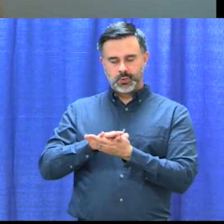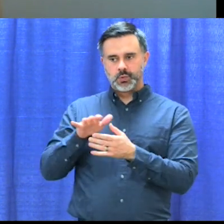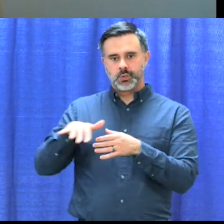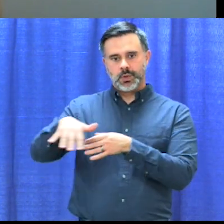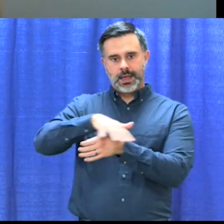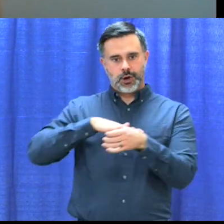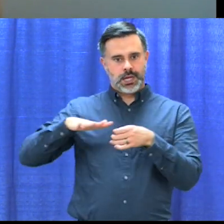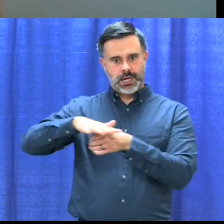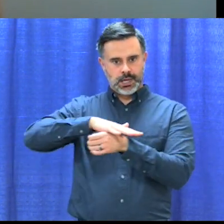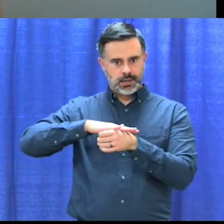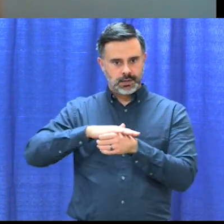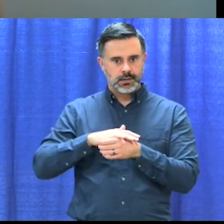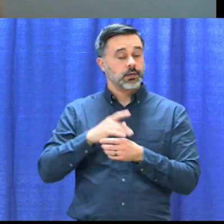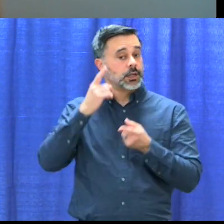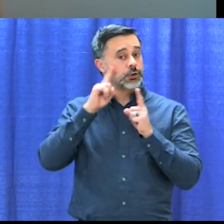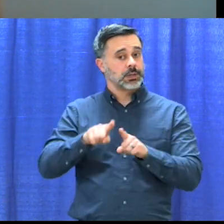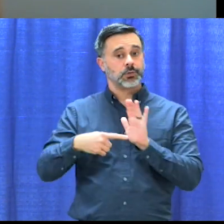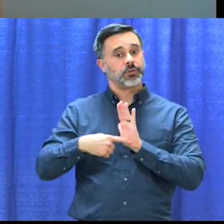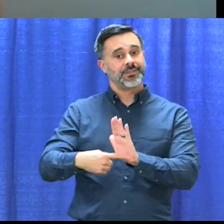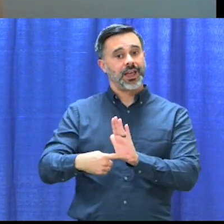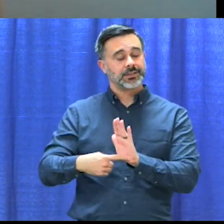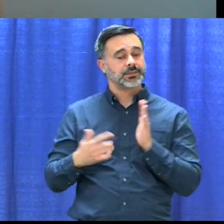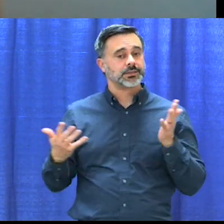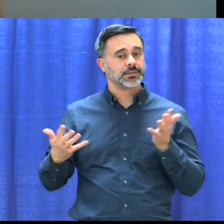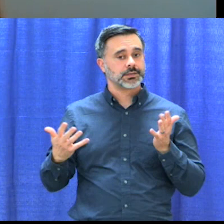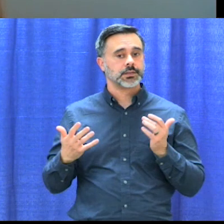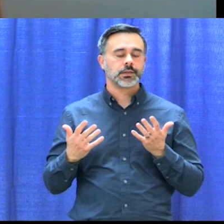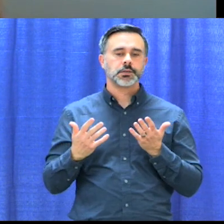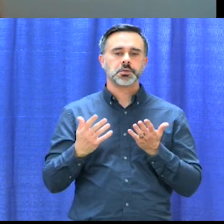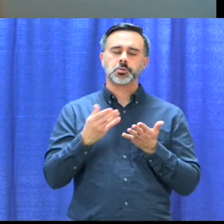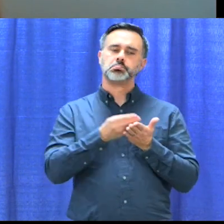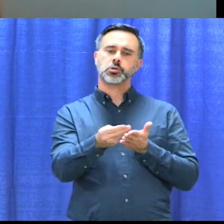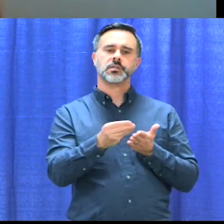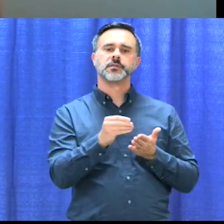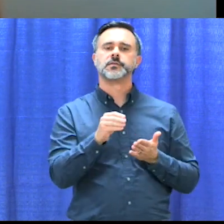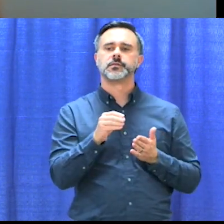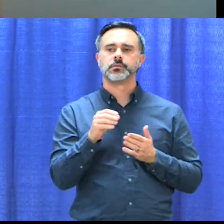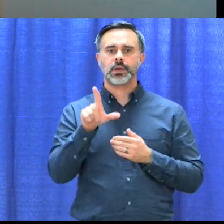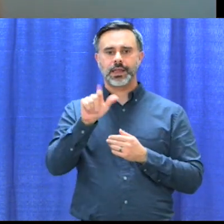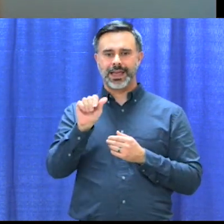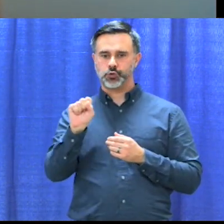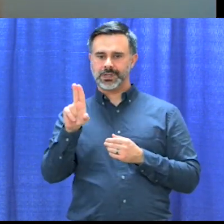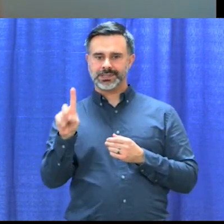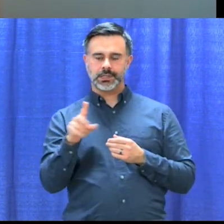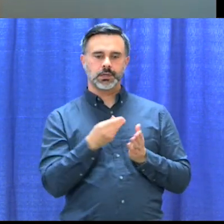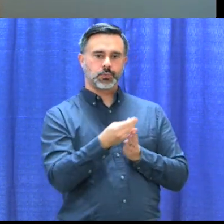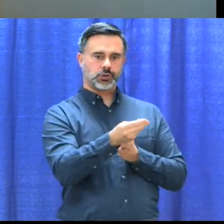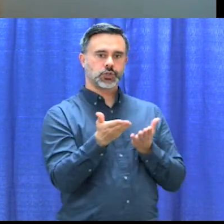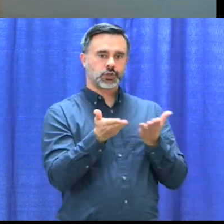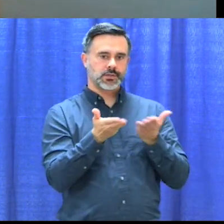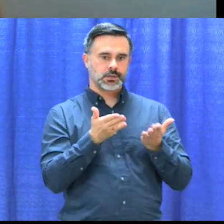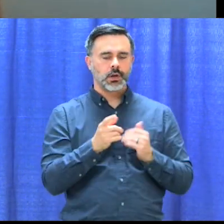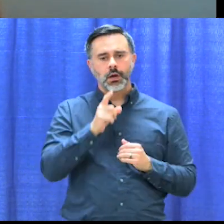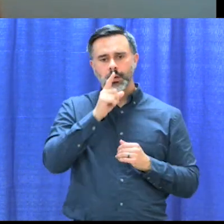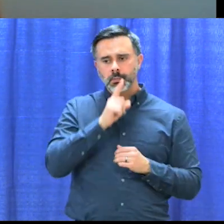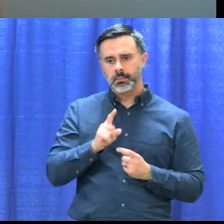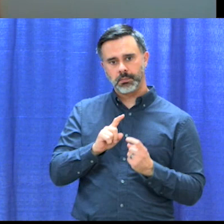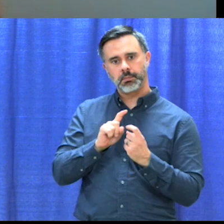The agreement reflects a purchase of services by LAUSD that while not a gift or donation